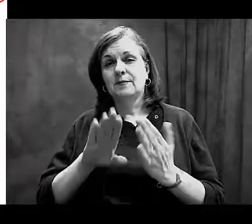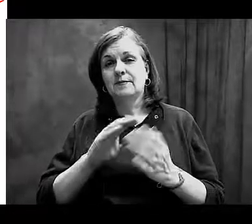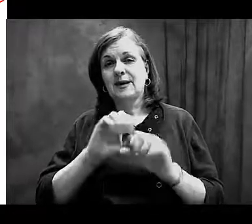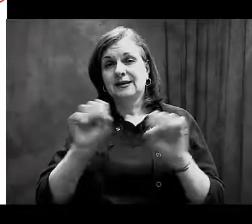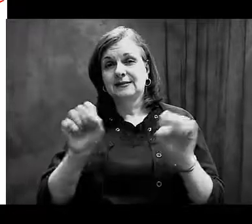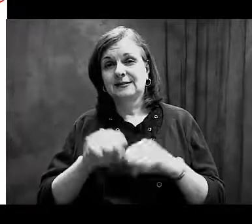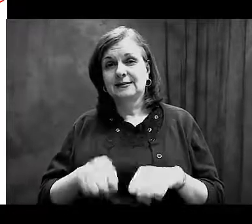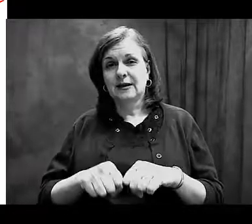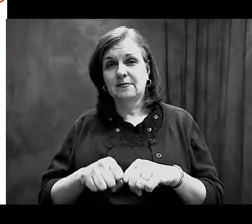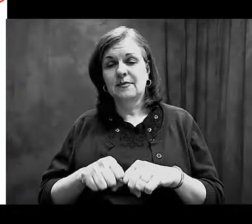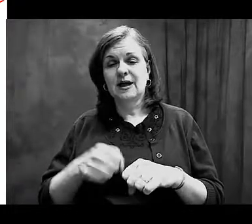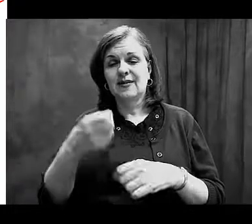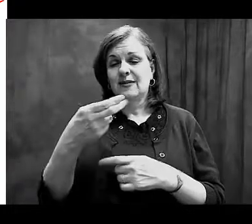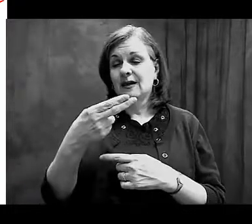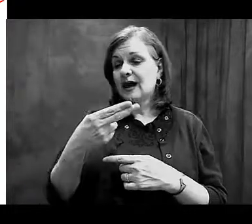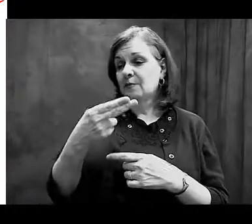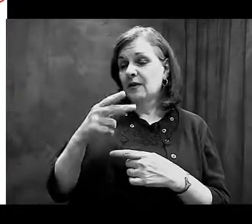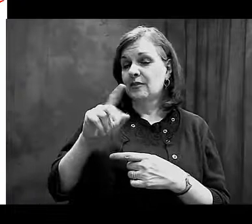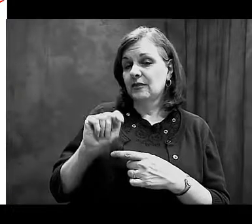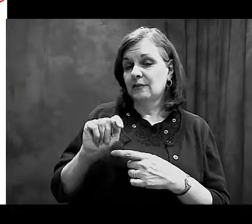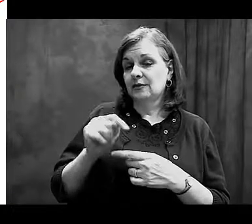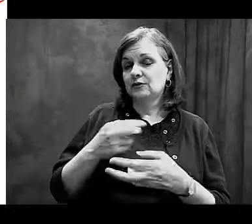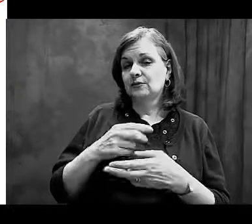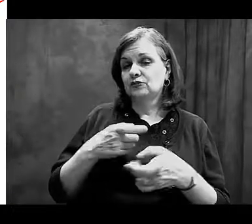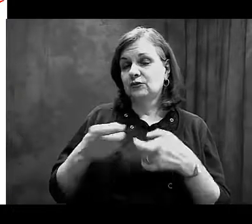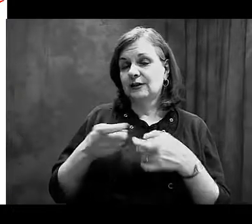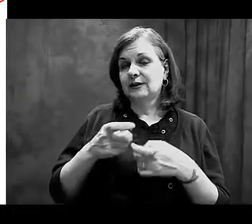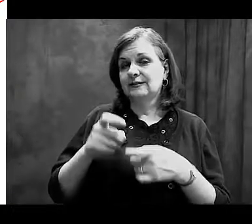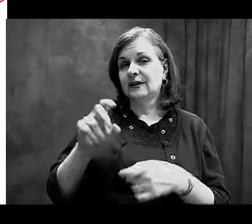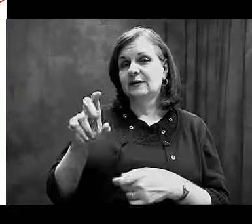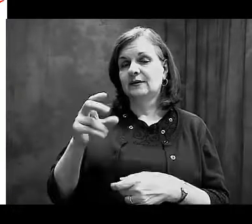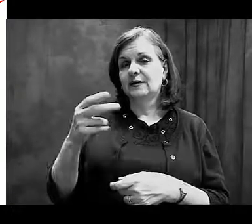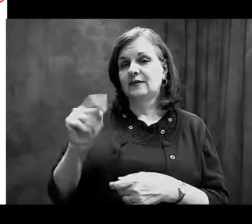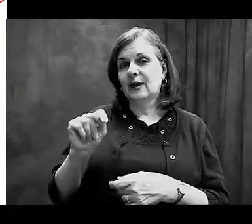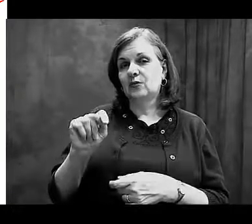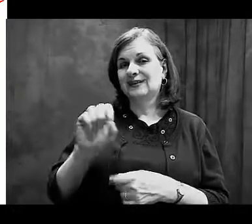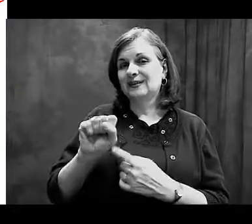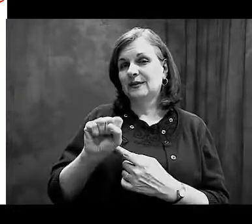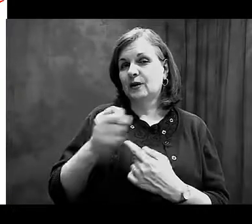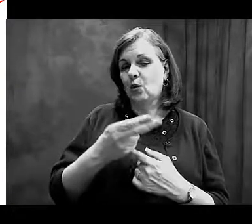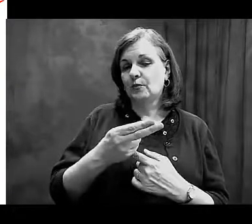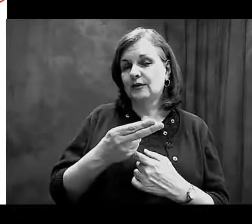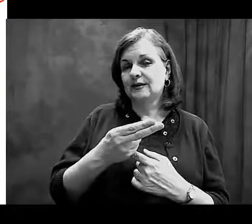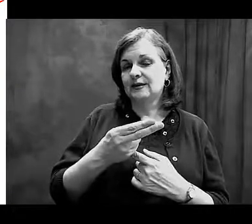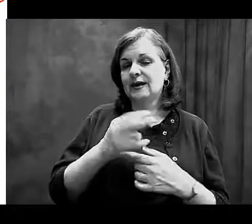looks at the hypothalamus regulating the release of thyroid stimulating hormone